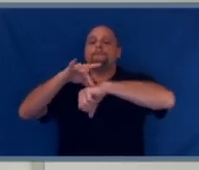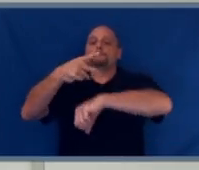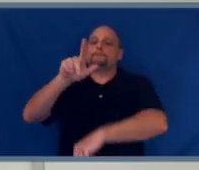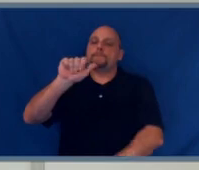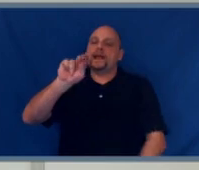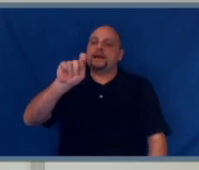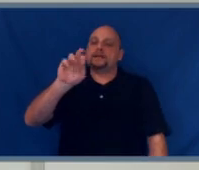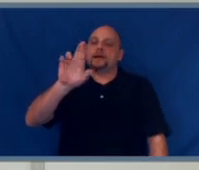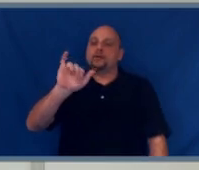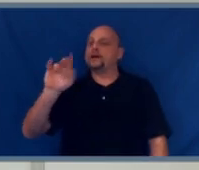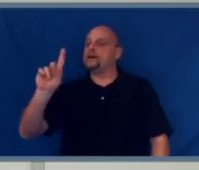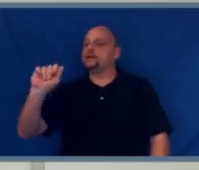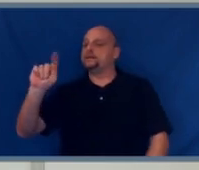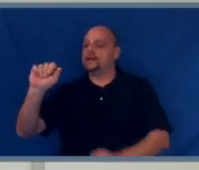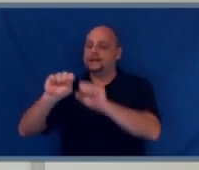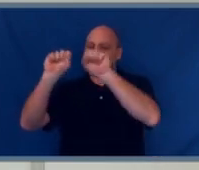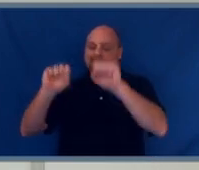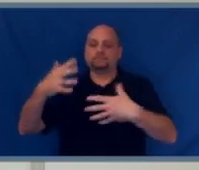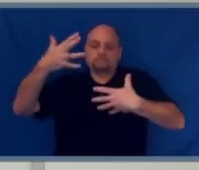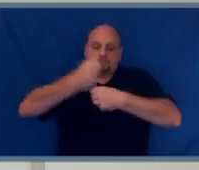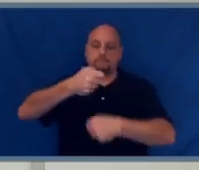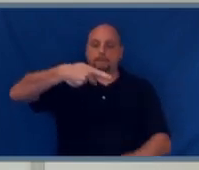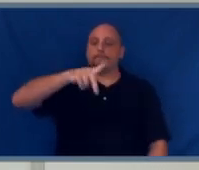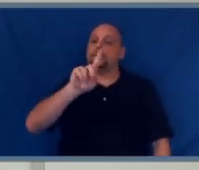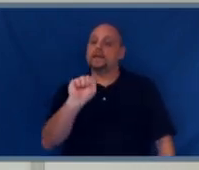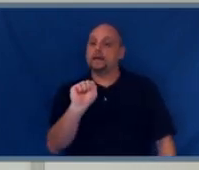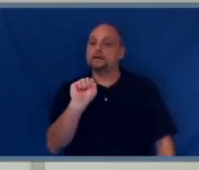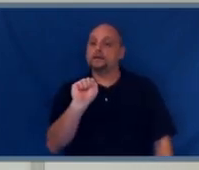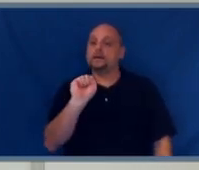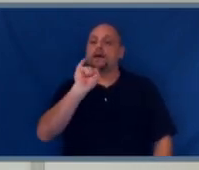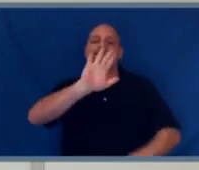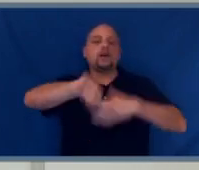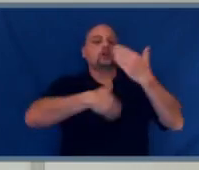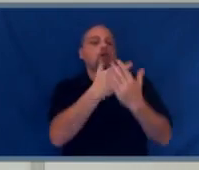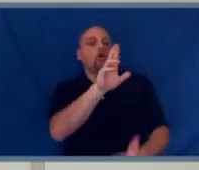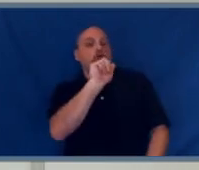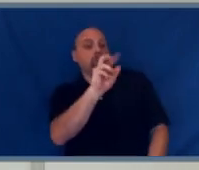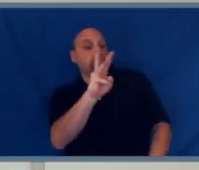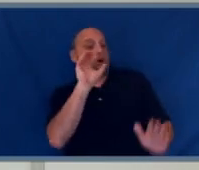THE RAW IMAGES, HOW THEY UNDERGO ANY PROCESSING, AND THAT IS